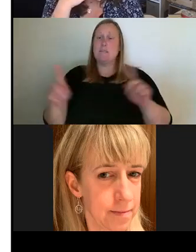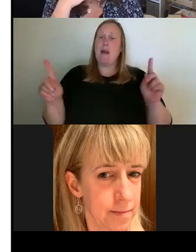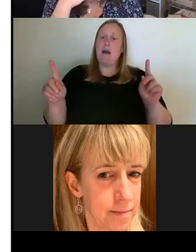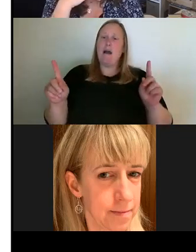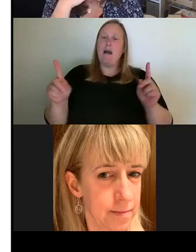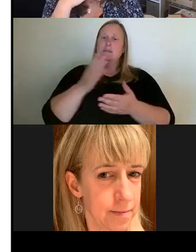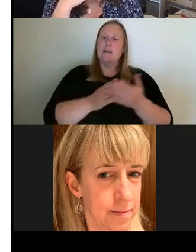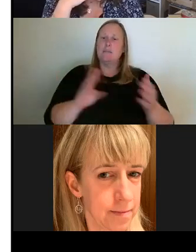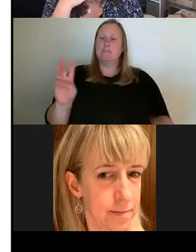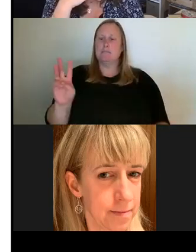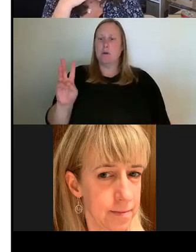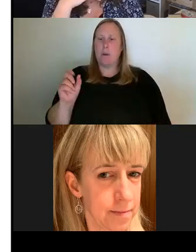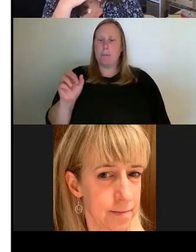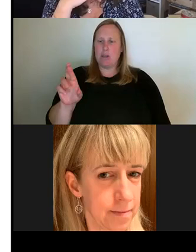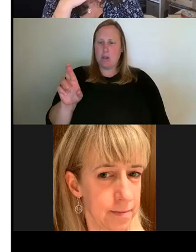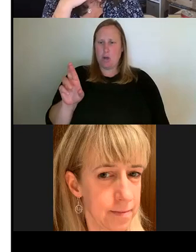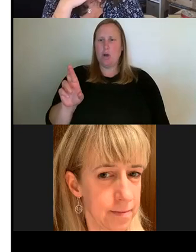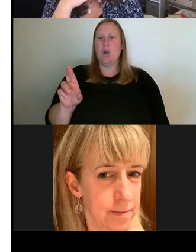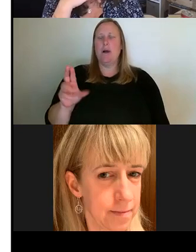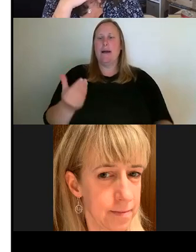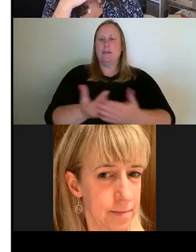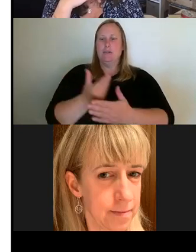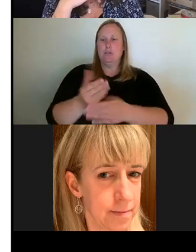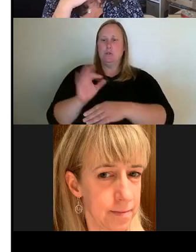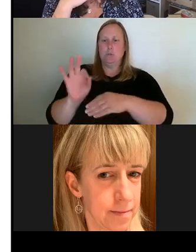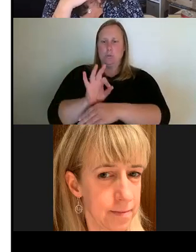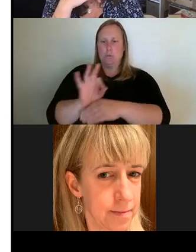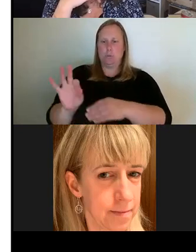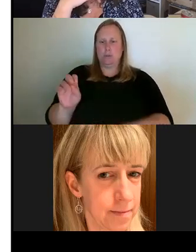platforms enabled a feature called --